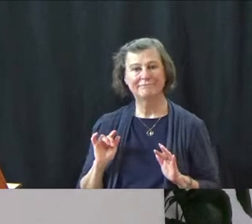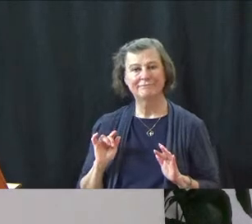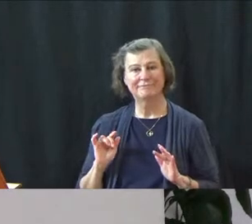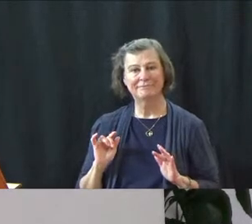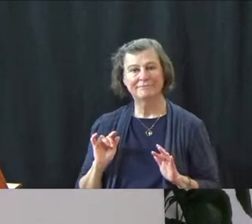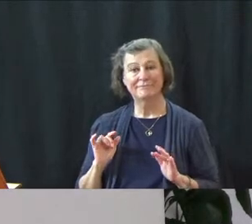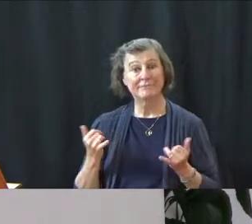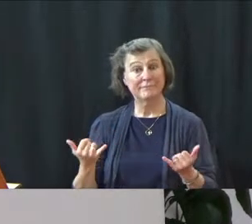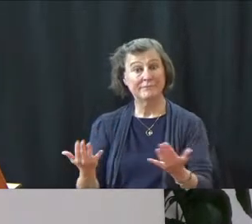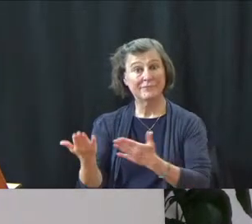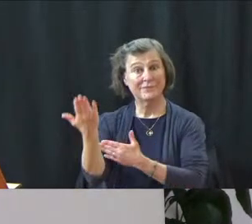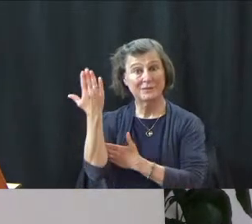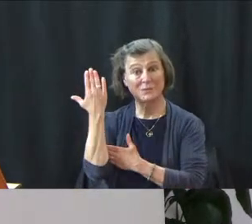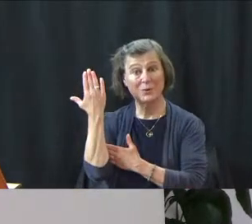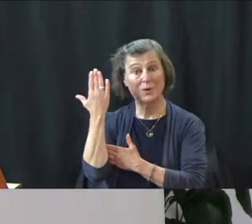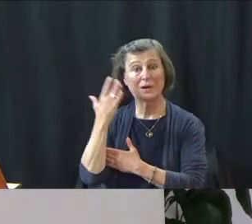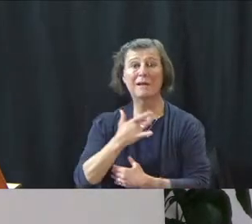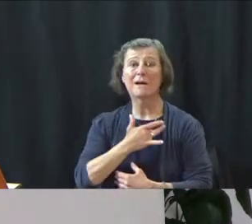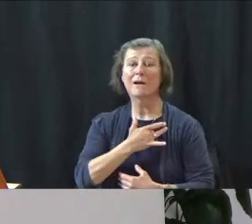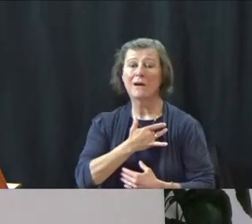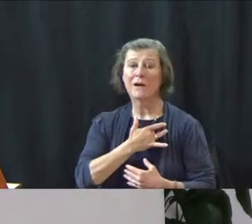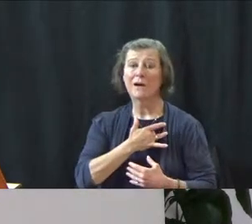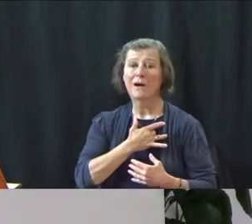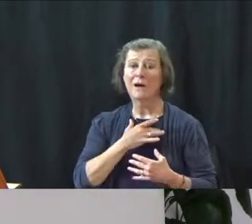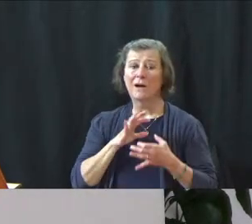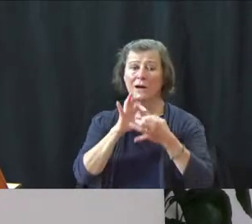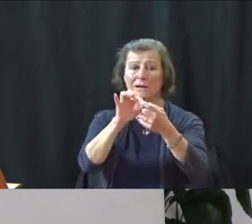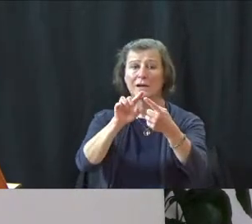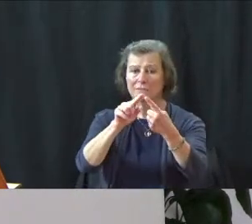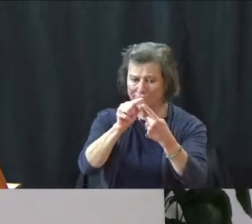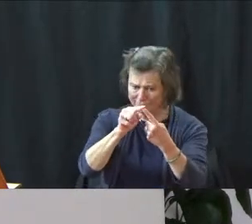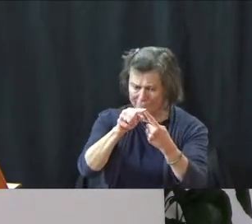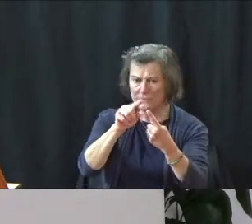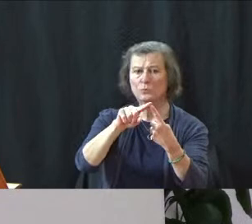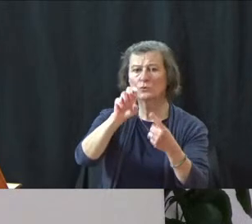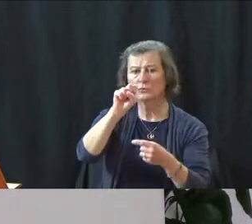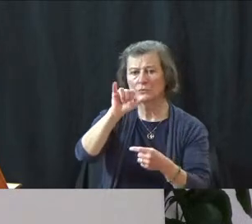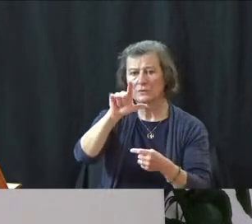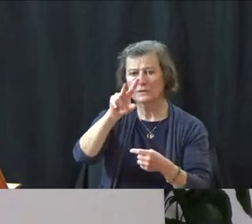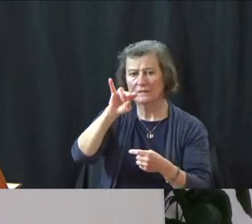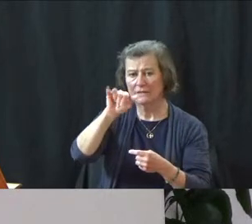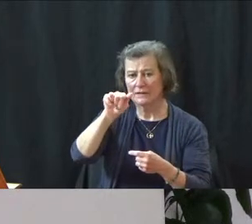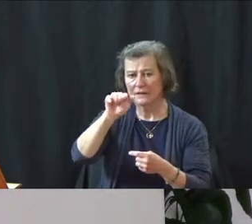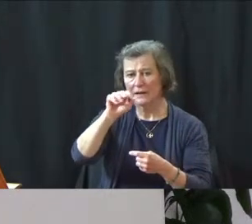This morning our hearts go out especially to Sylvia and Leroy Klein.